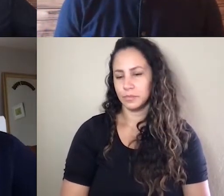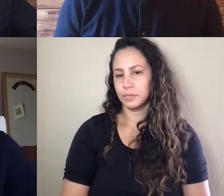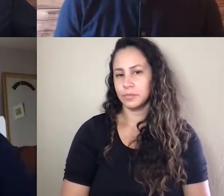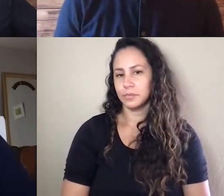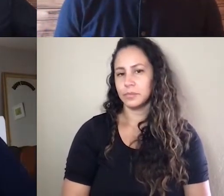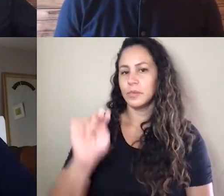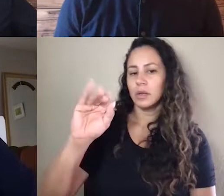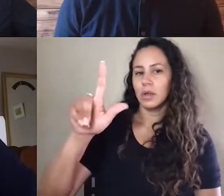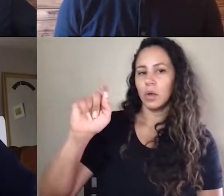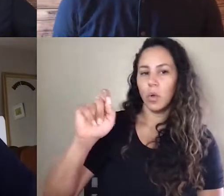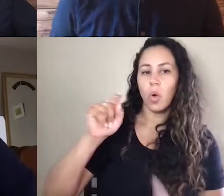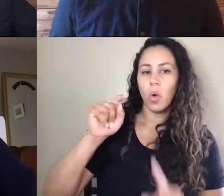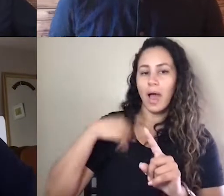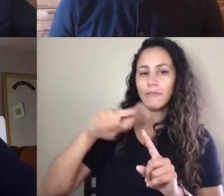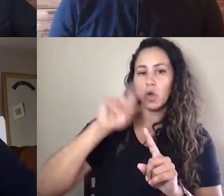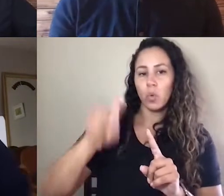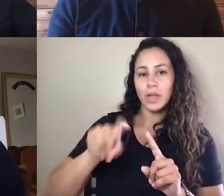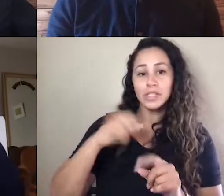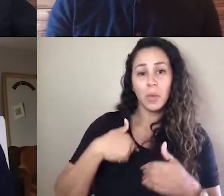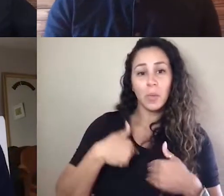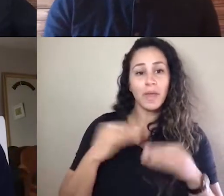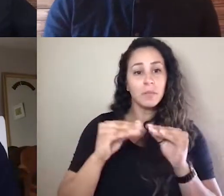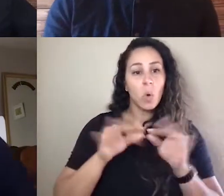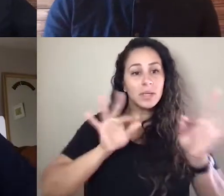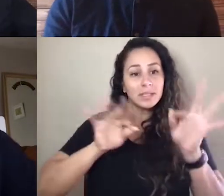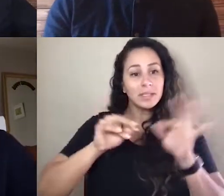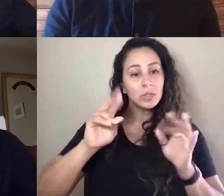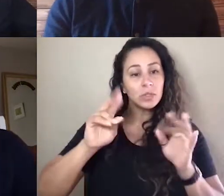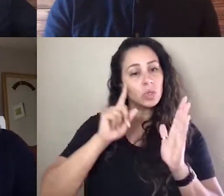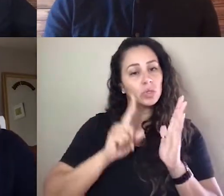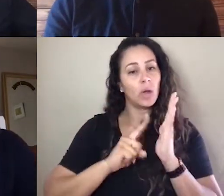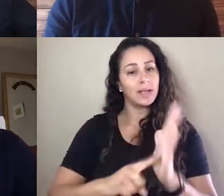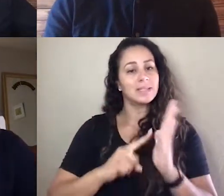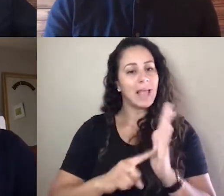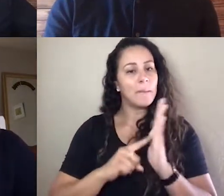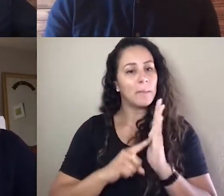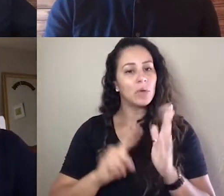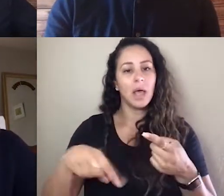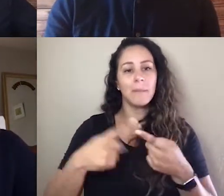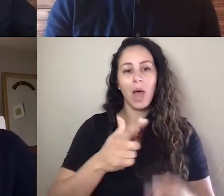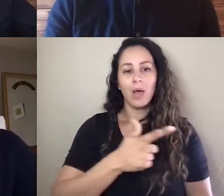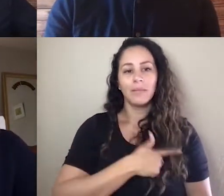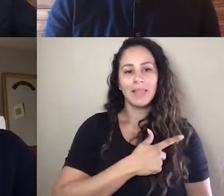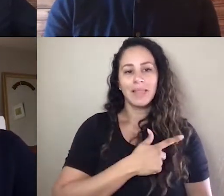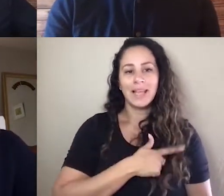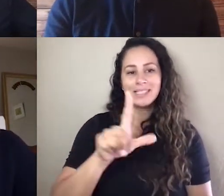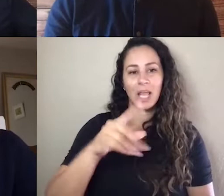EXCUSE ME, COULD WE HAVE DETAILS OR EXAMPLES ABOUT THE LAZY LOADING SECTION.